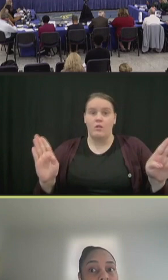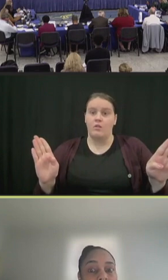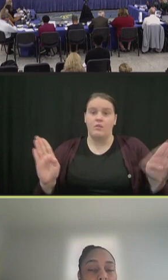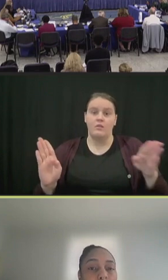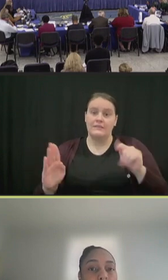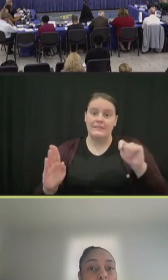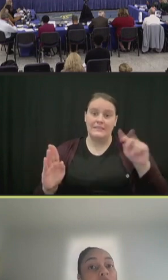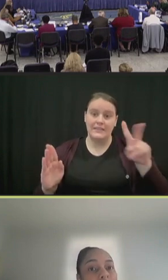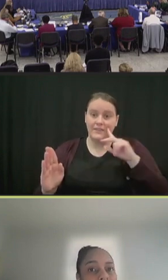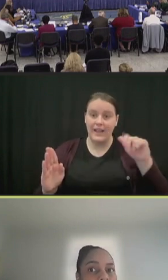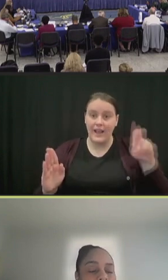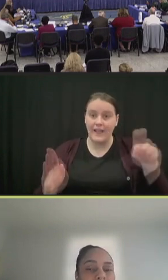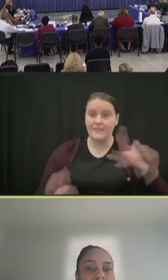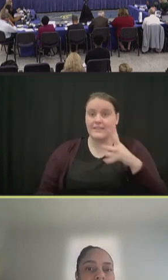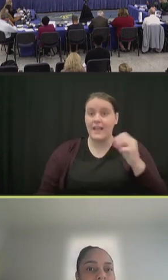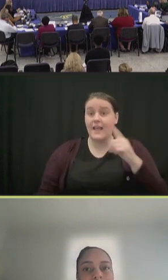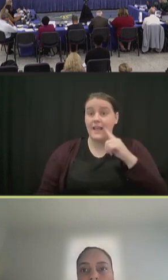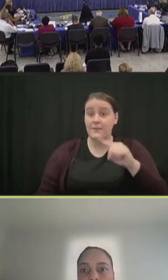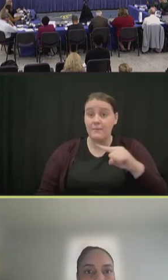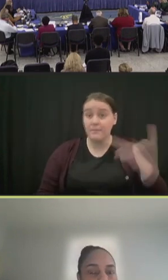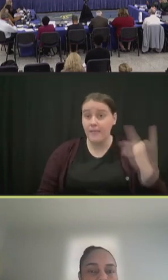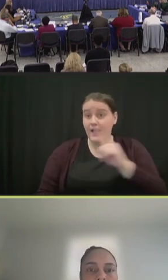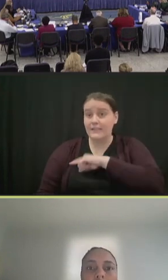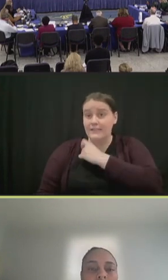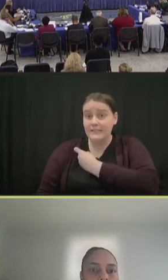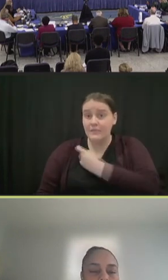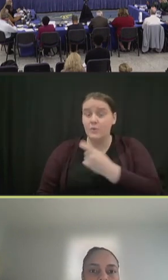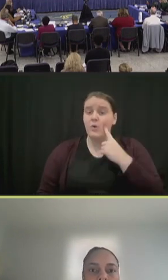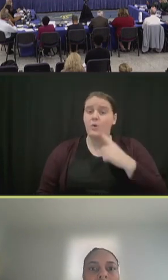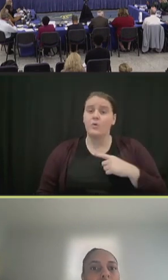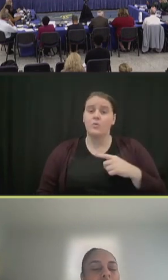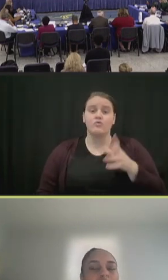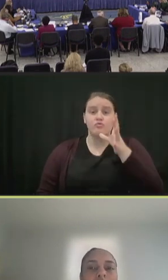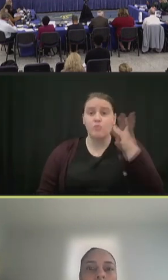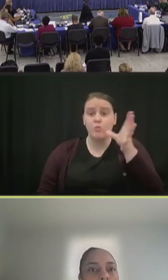Latino, and rural audiences for TV and radio that are launching next week,